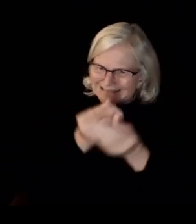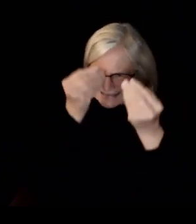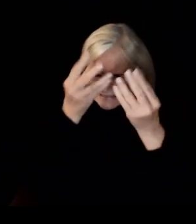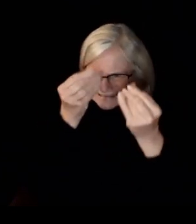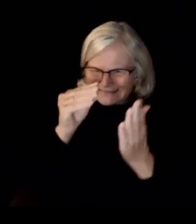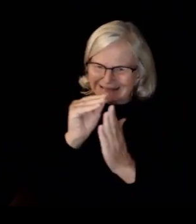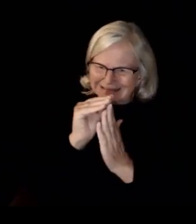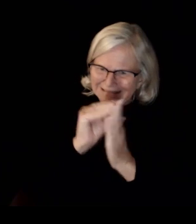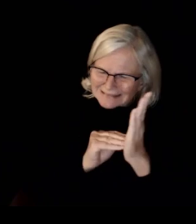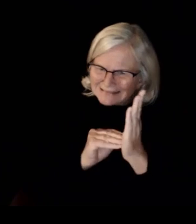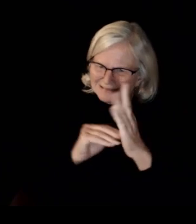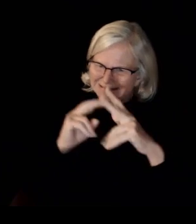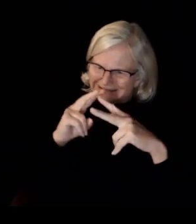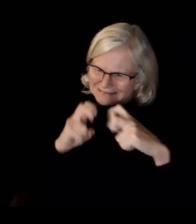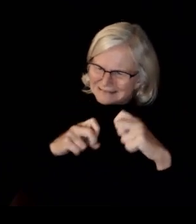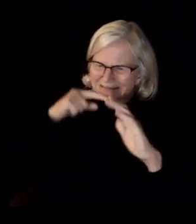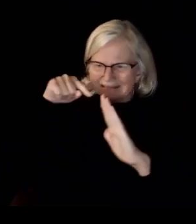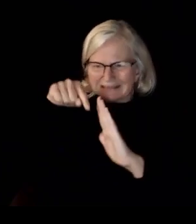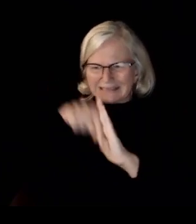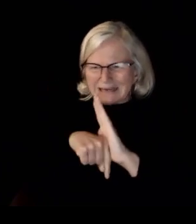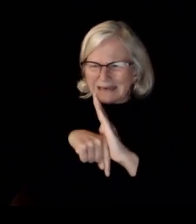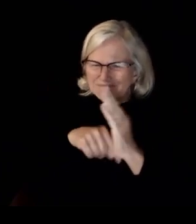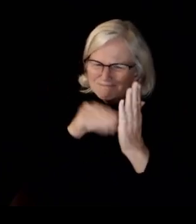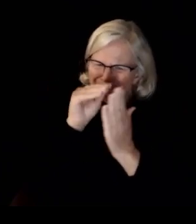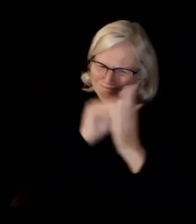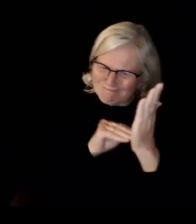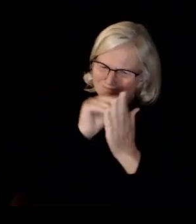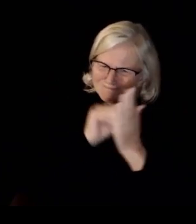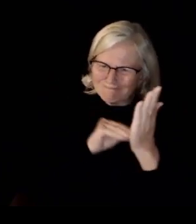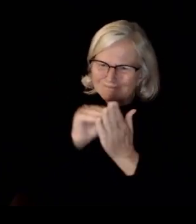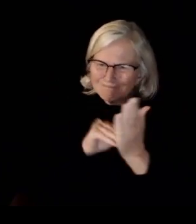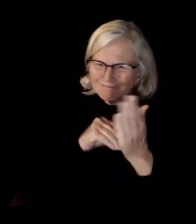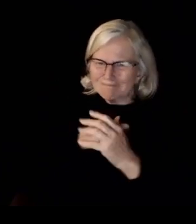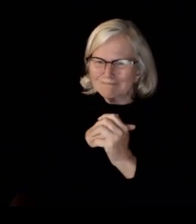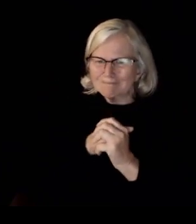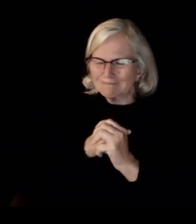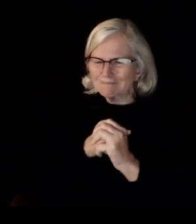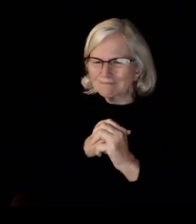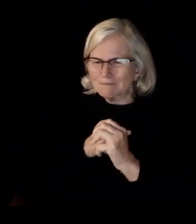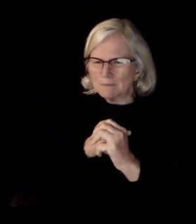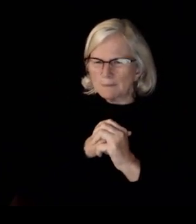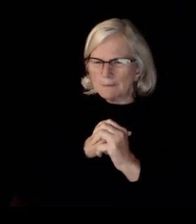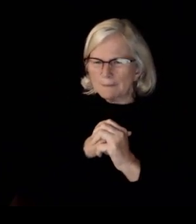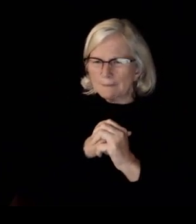as they've seen anywhere and just were extremely complimentary about the depth of our data